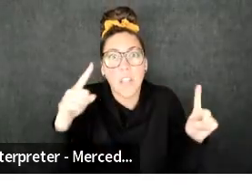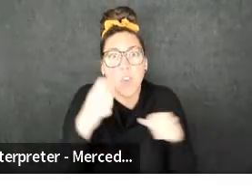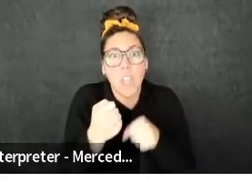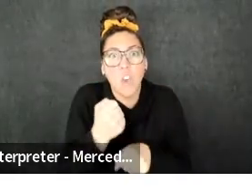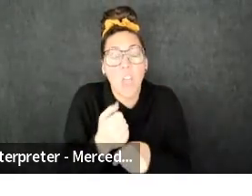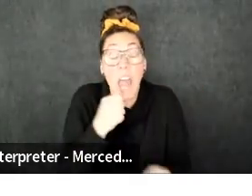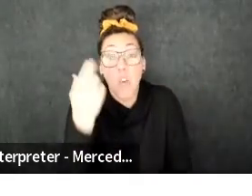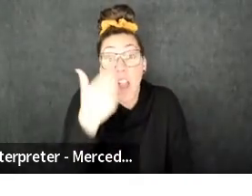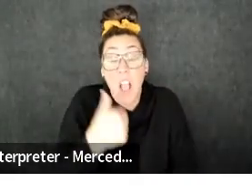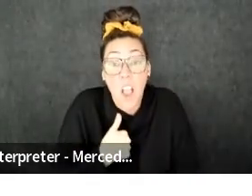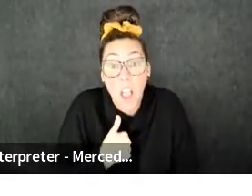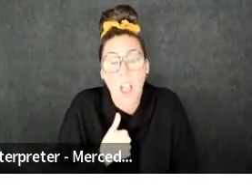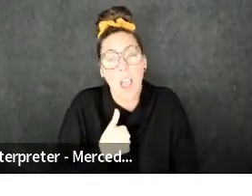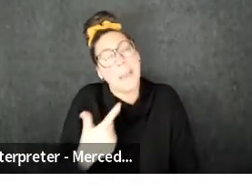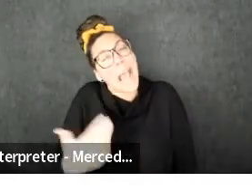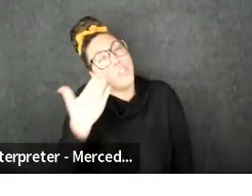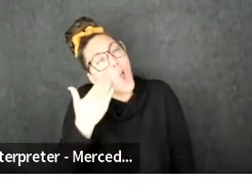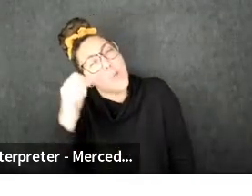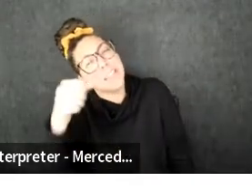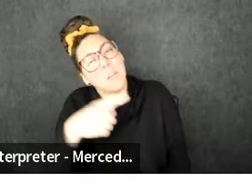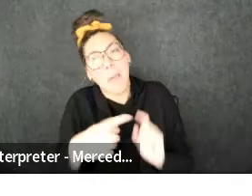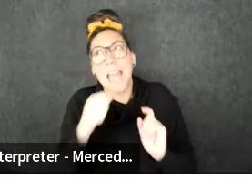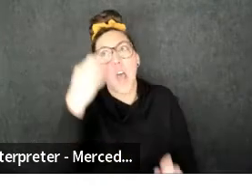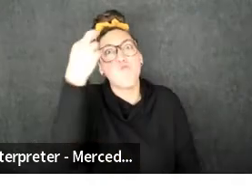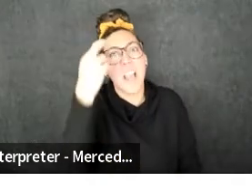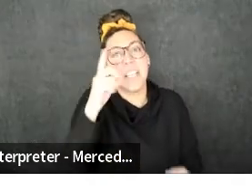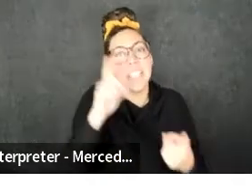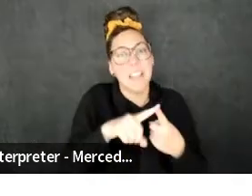I know if it is, but I didn't realize it until I answer those questions.